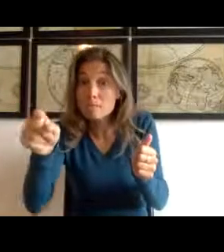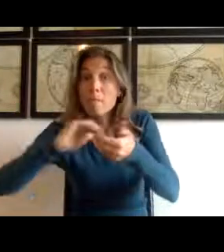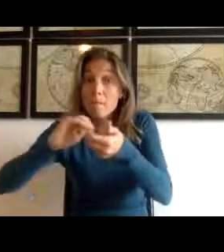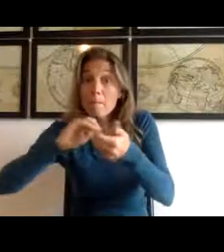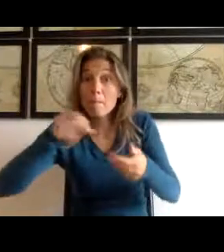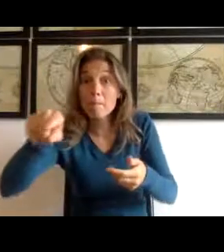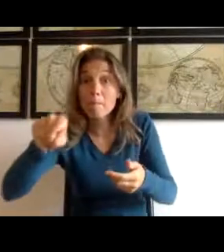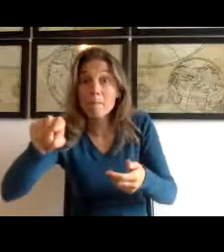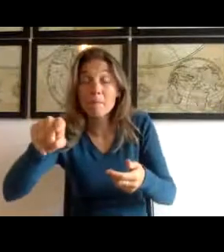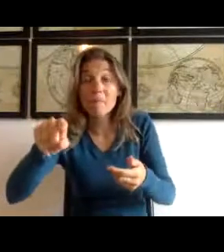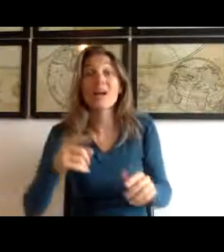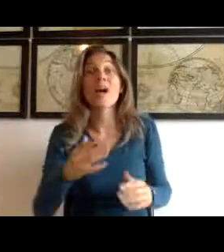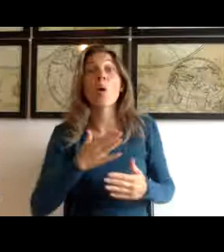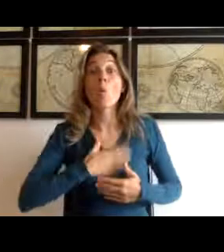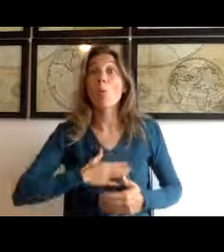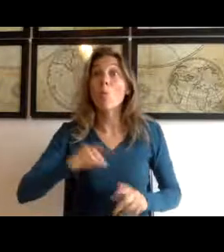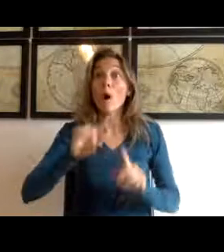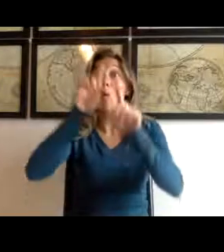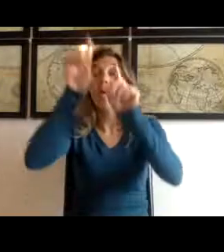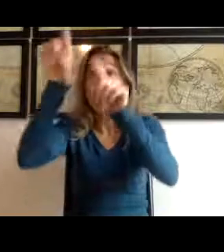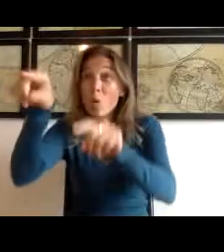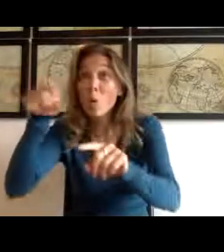to ask for the prices and the possibilities.